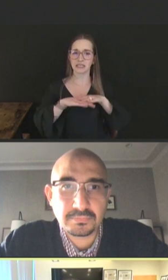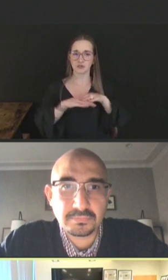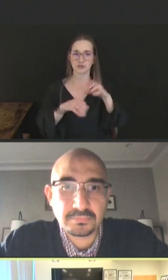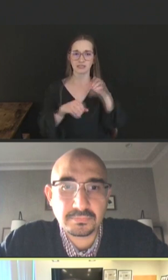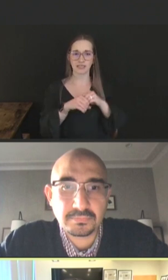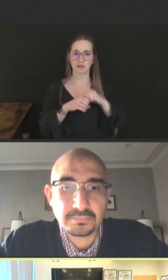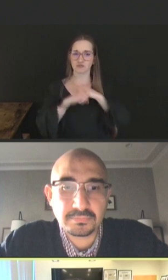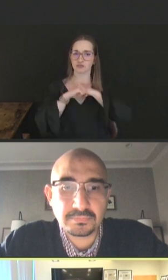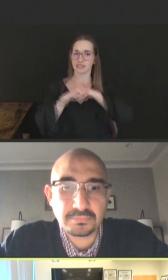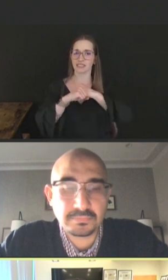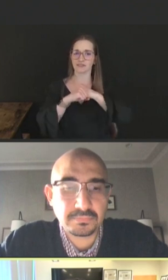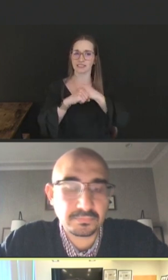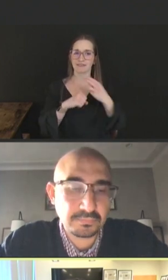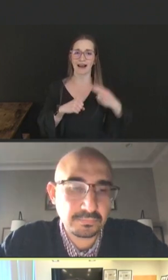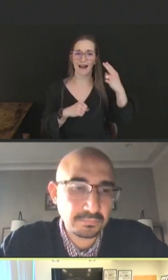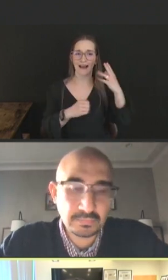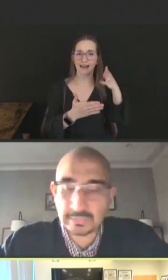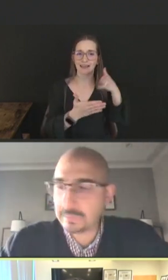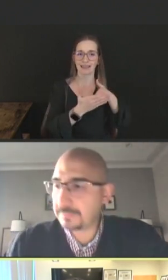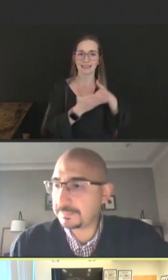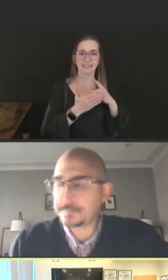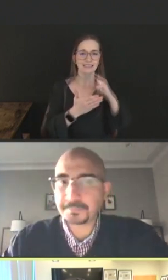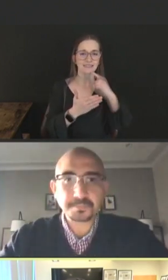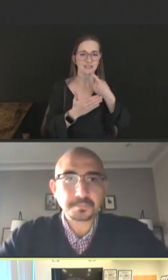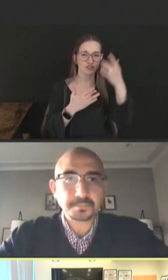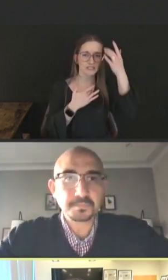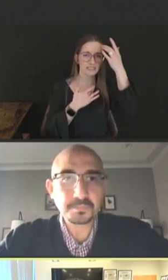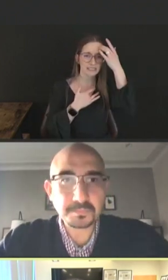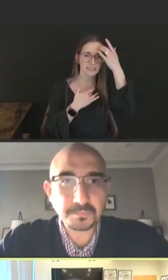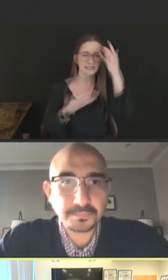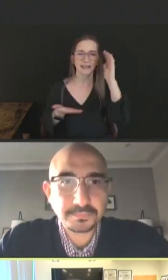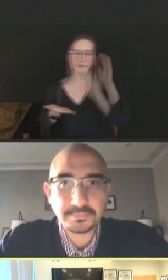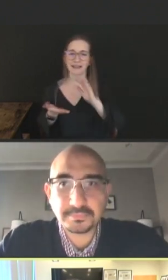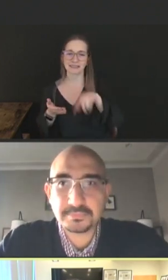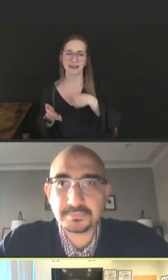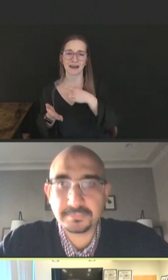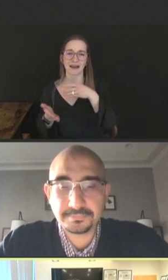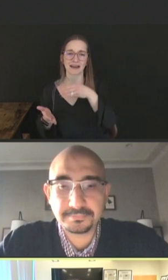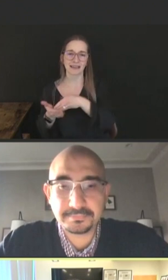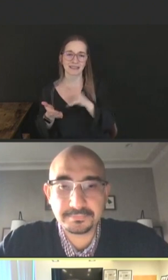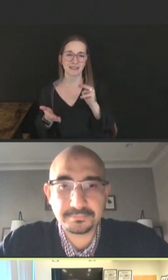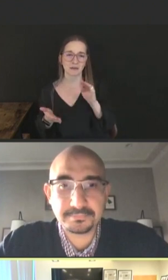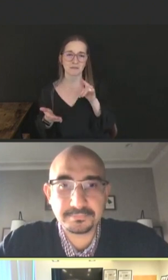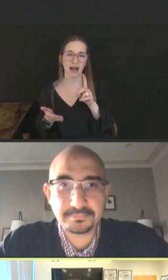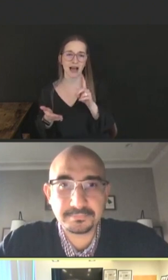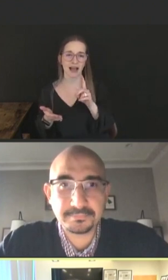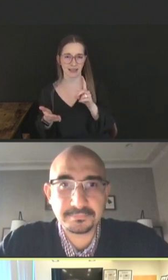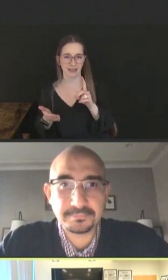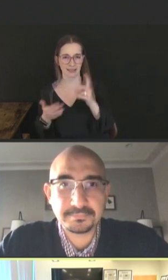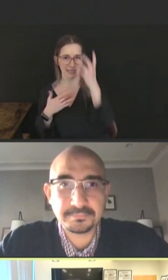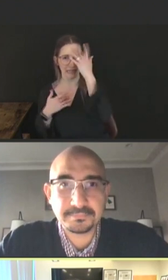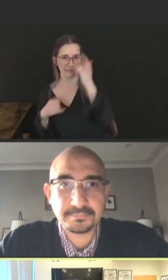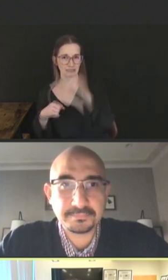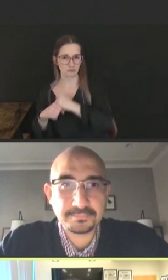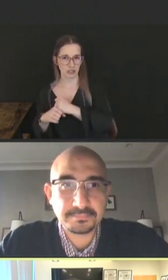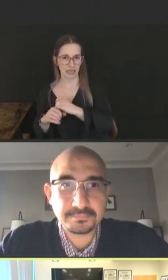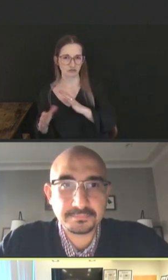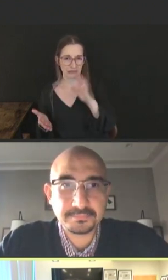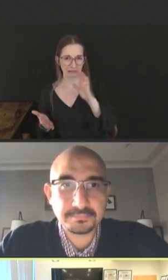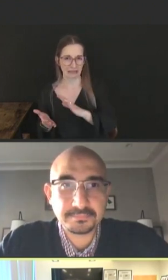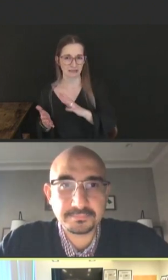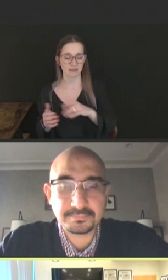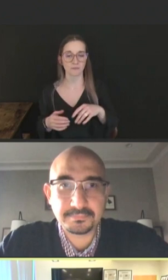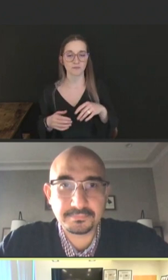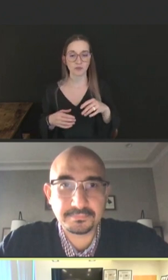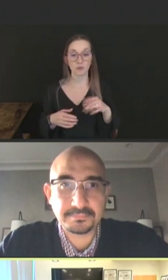and less so against mild illness. And I would say the benefits are particularly striking in